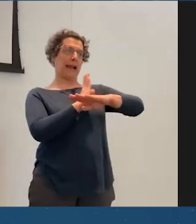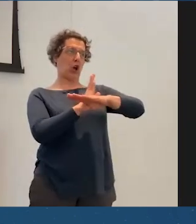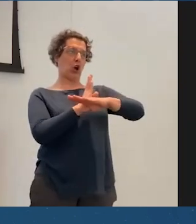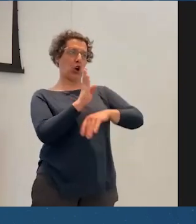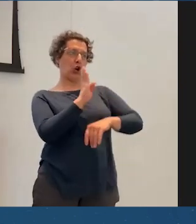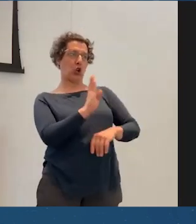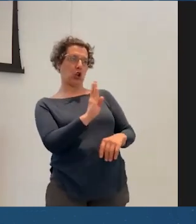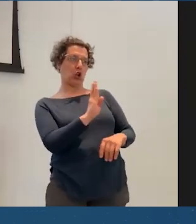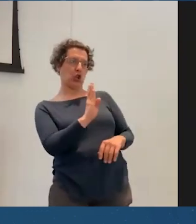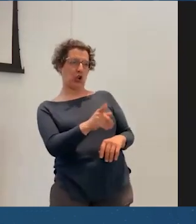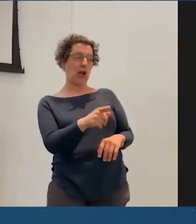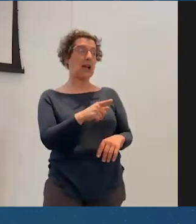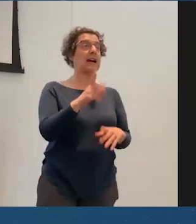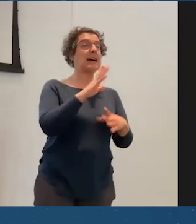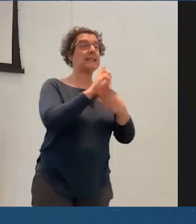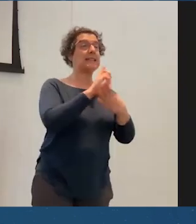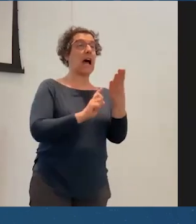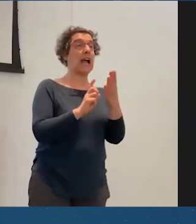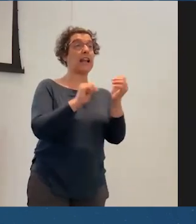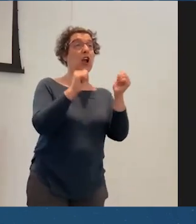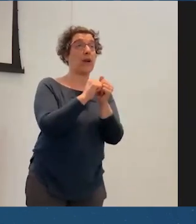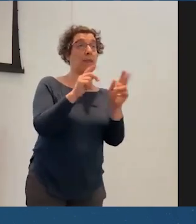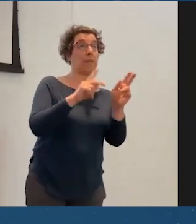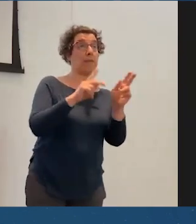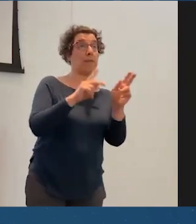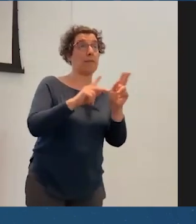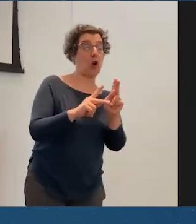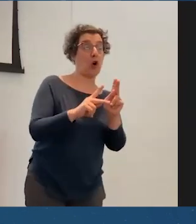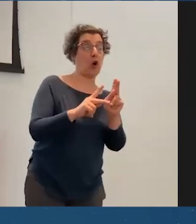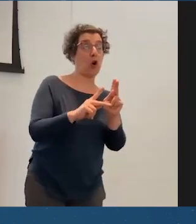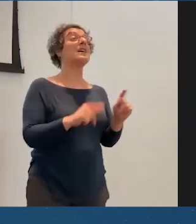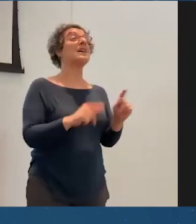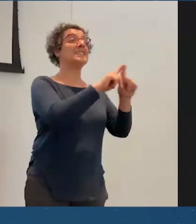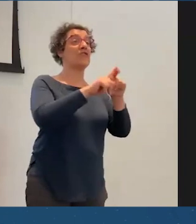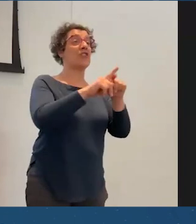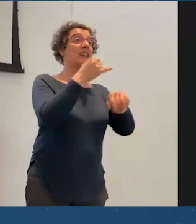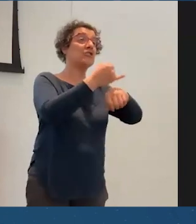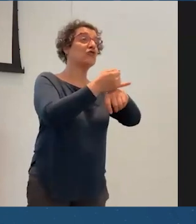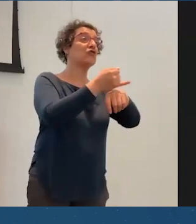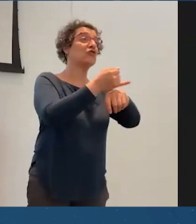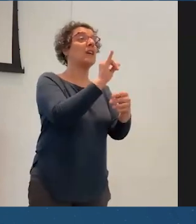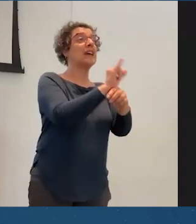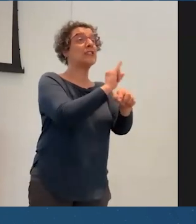with design with people. So we're collaborating across industries, institutions